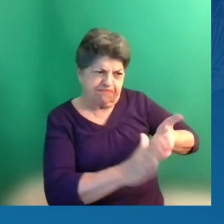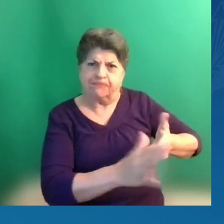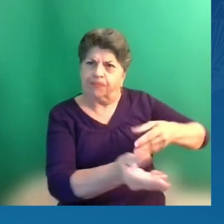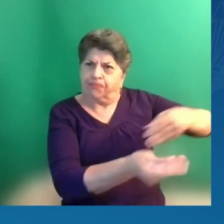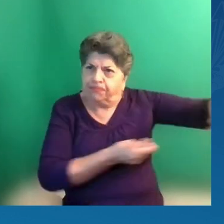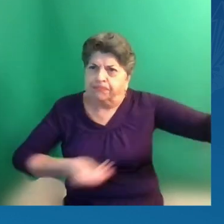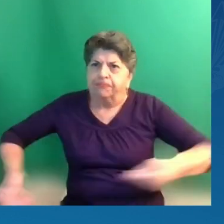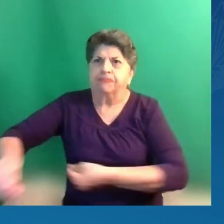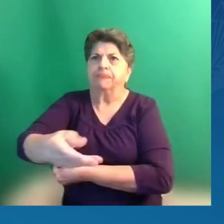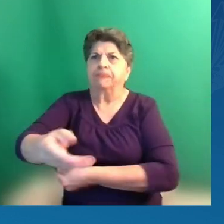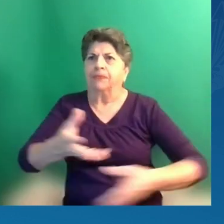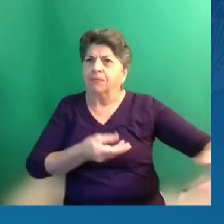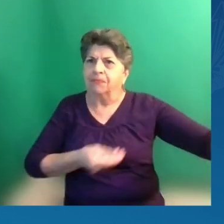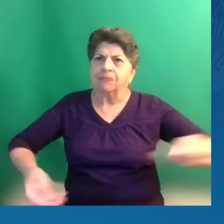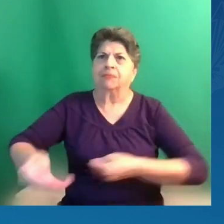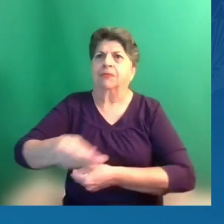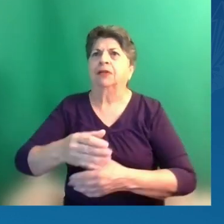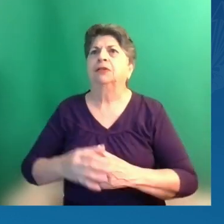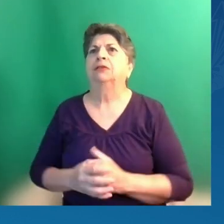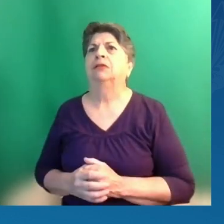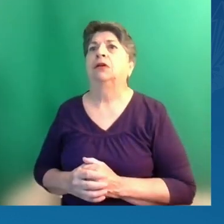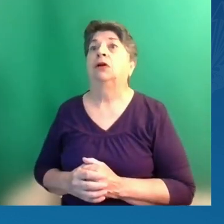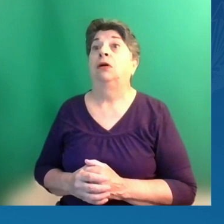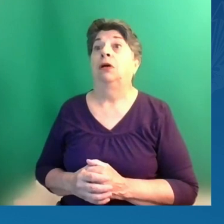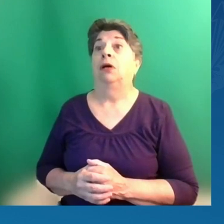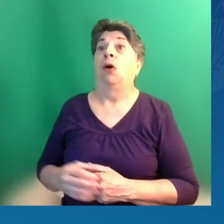1700 kilometers of water pipelines